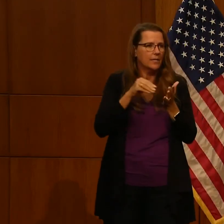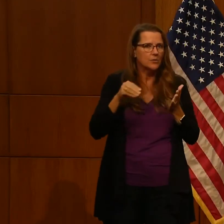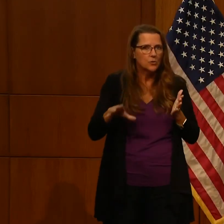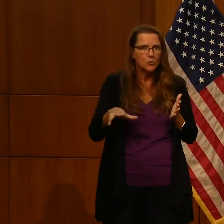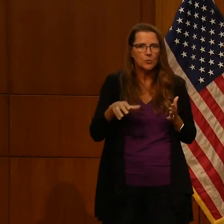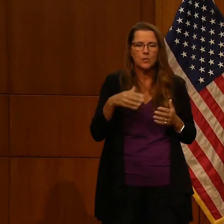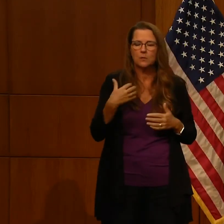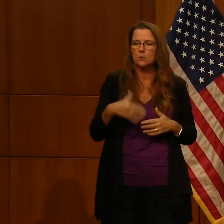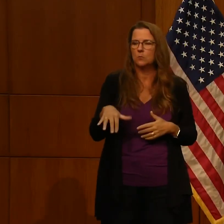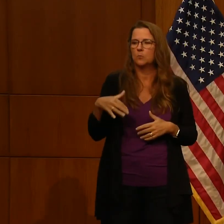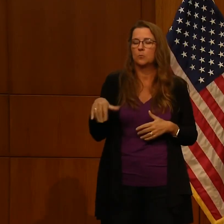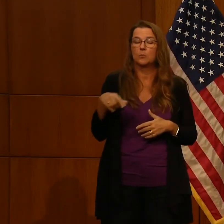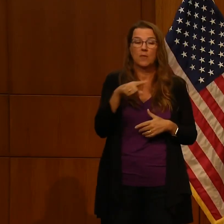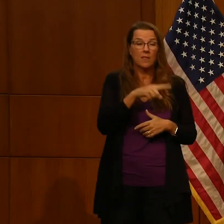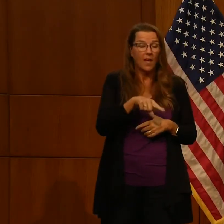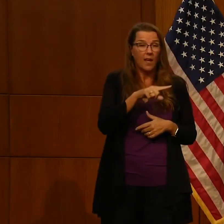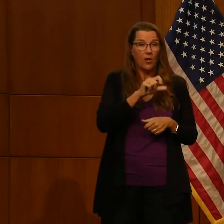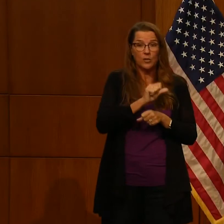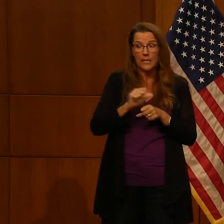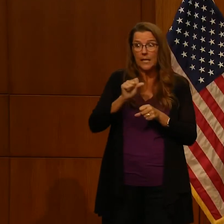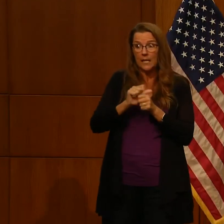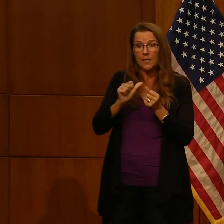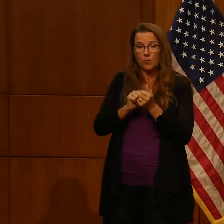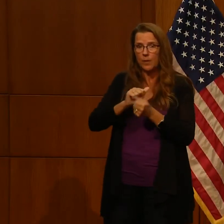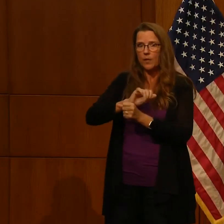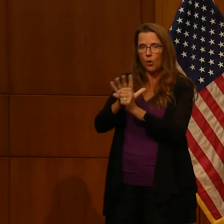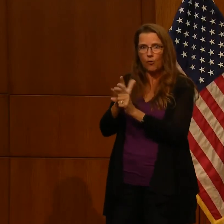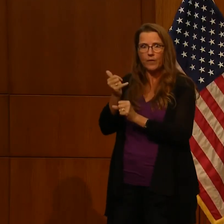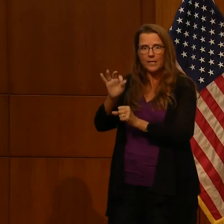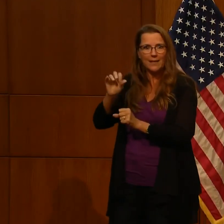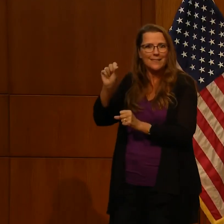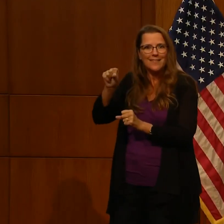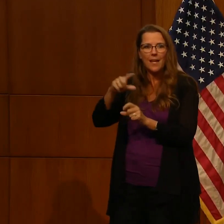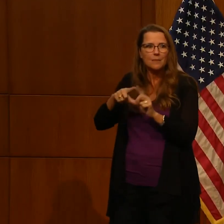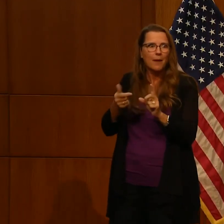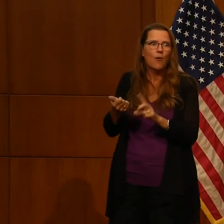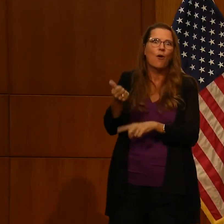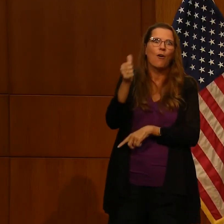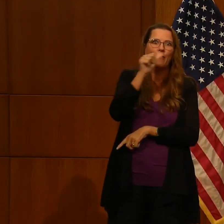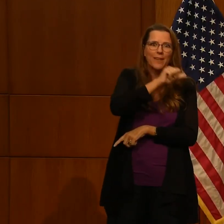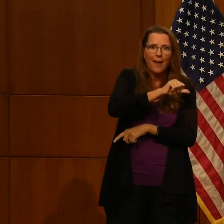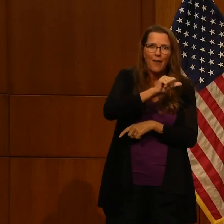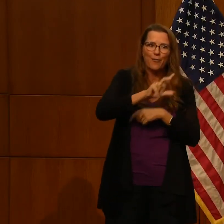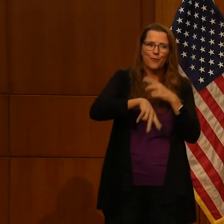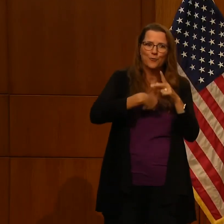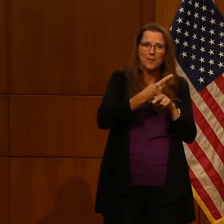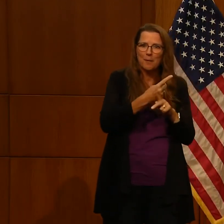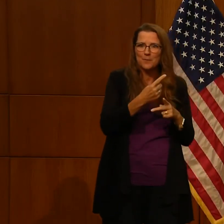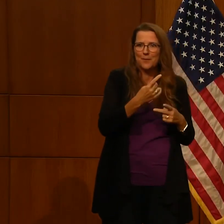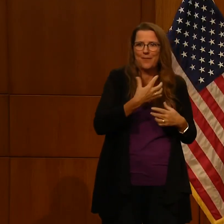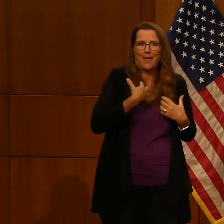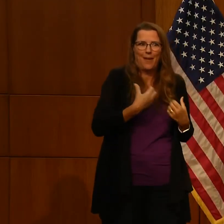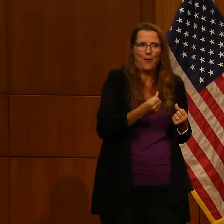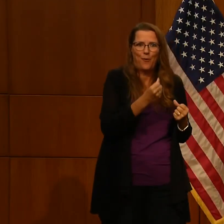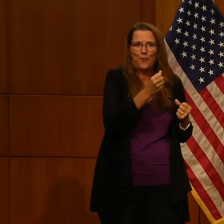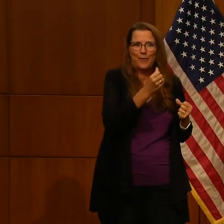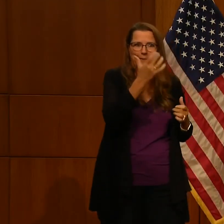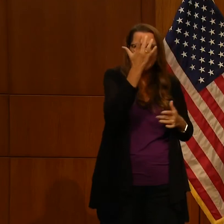OF DUTY TO TAKE CARE OF STAFF AND STUDENTS TO MAKE SURE THAT THEY'RE DEALING NOT ONLY WITH